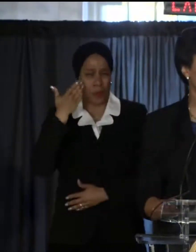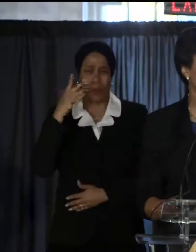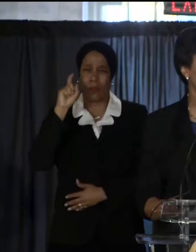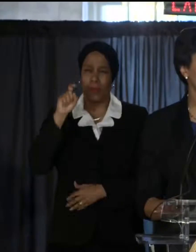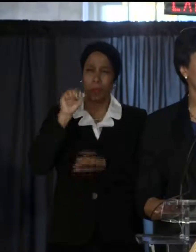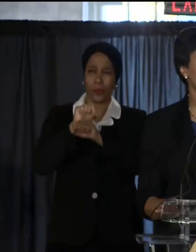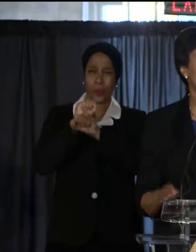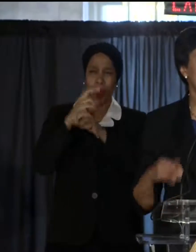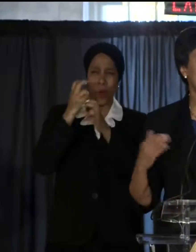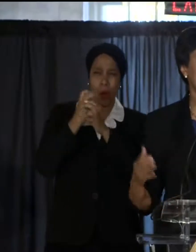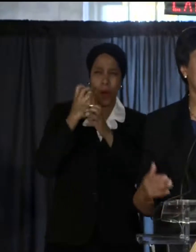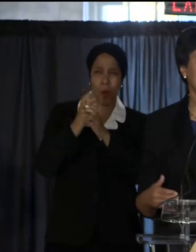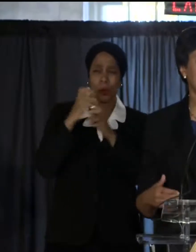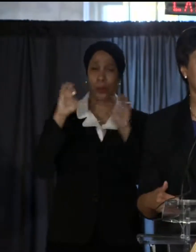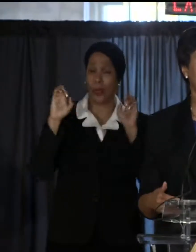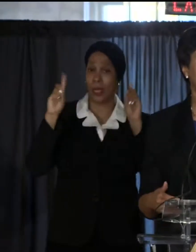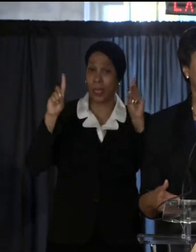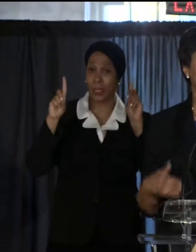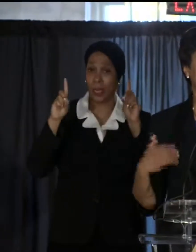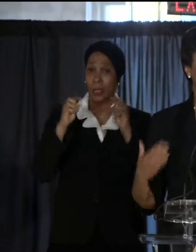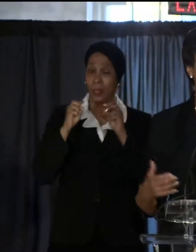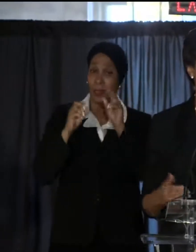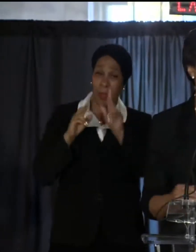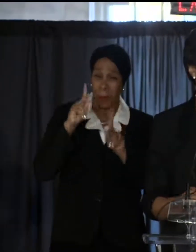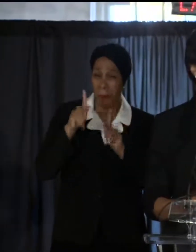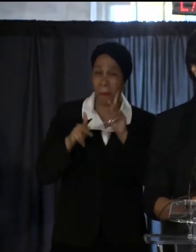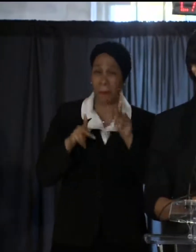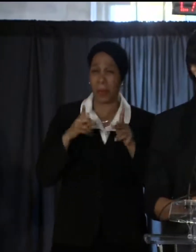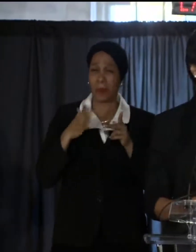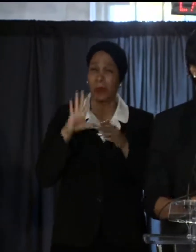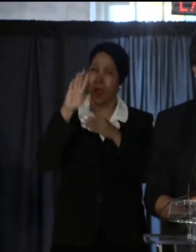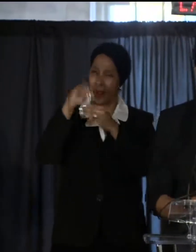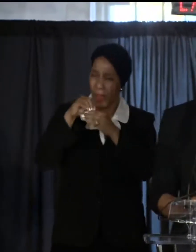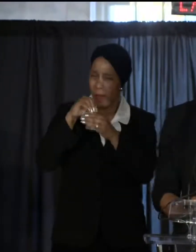HARD TO EDUCATE OUR PUBLIC, TO GET THEIR INPUT AND ALSO TO